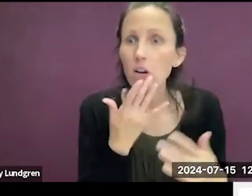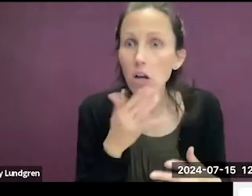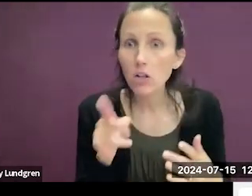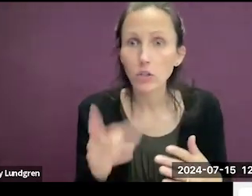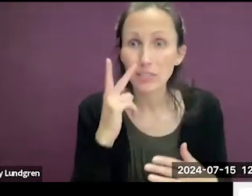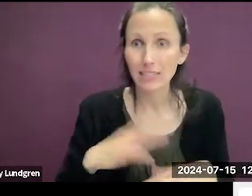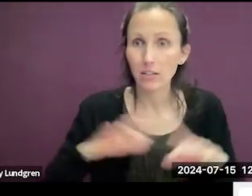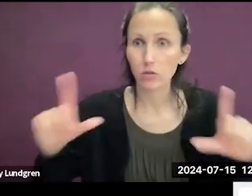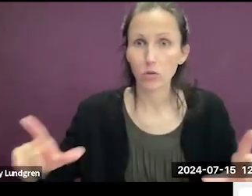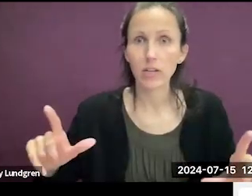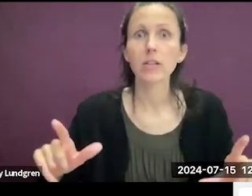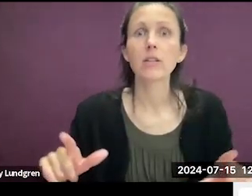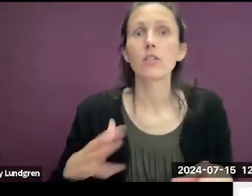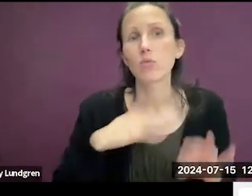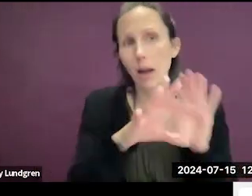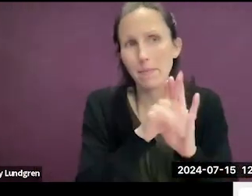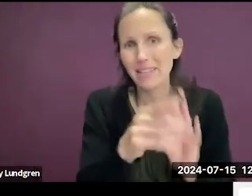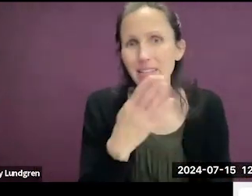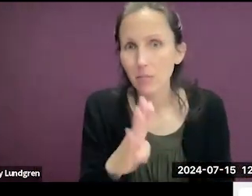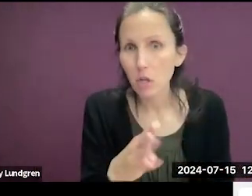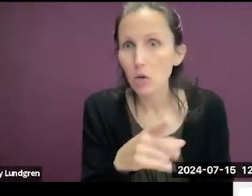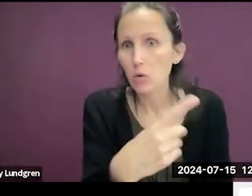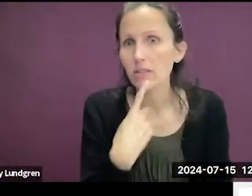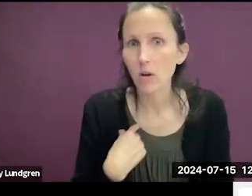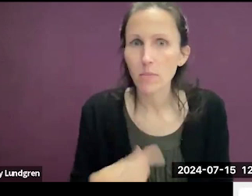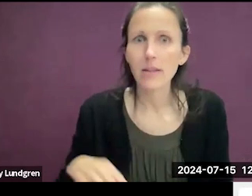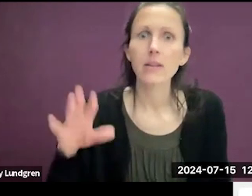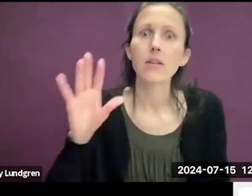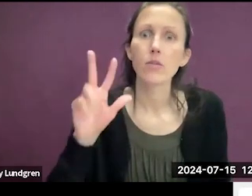which tells me it's 3.5 to 1, if my foreground color was black.